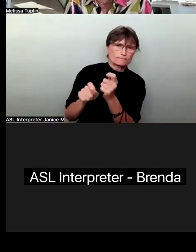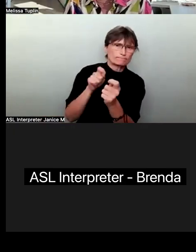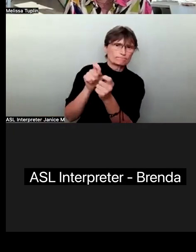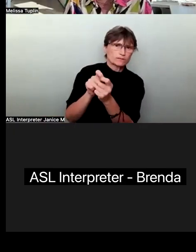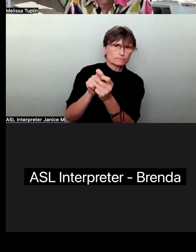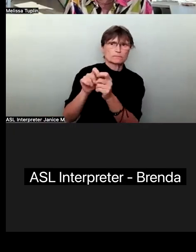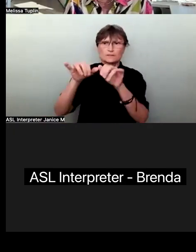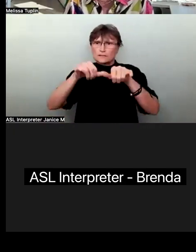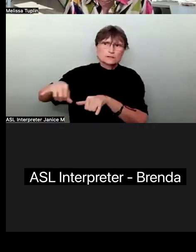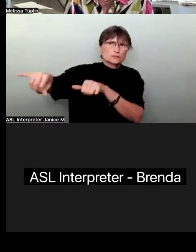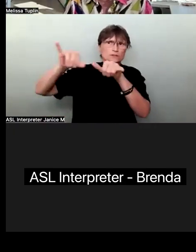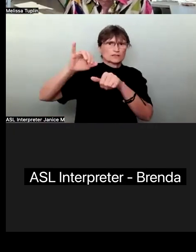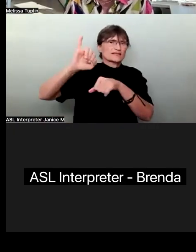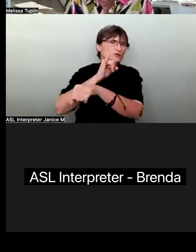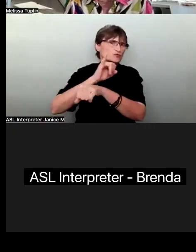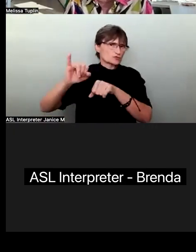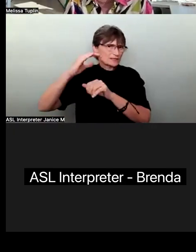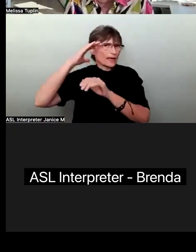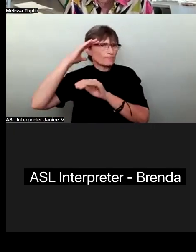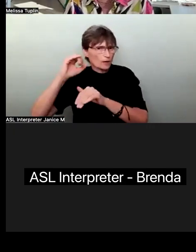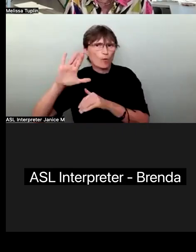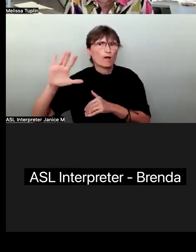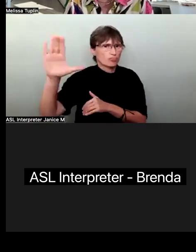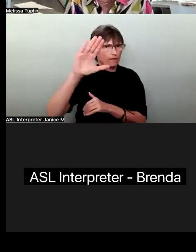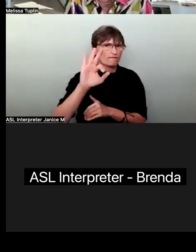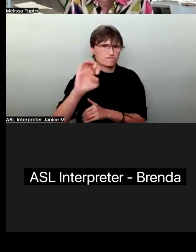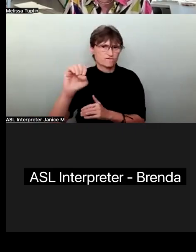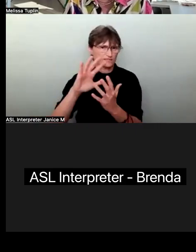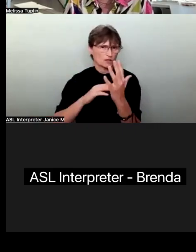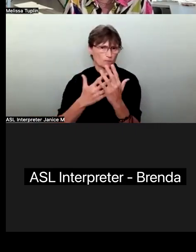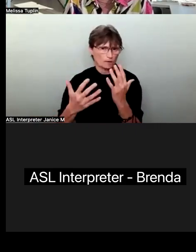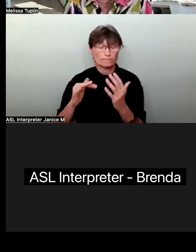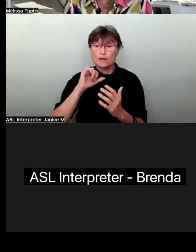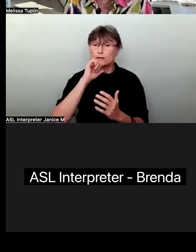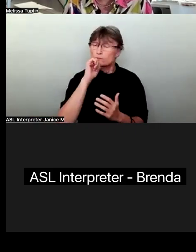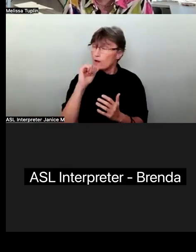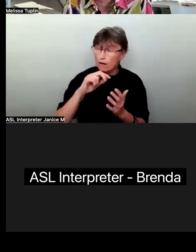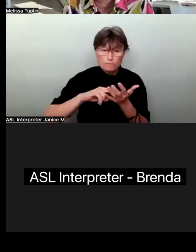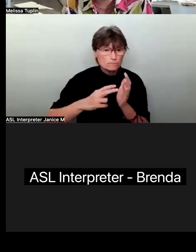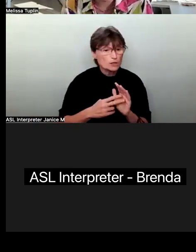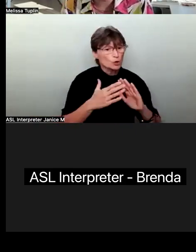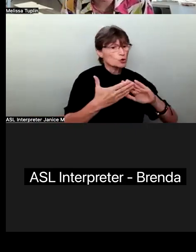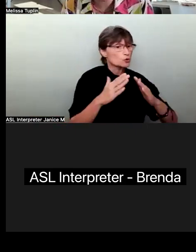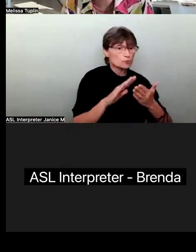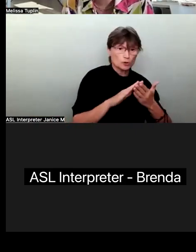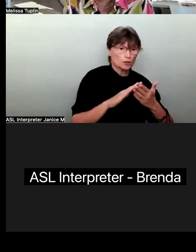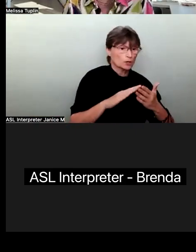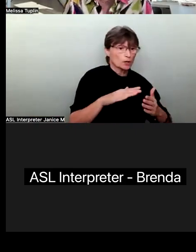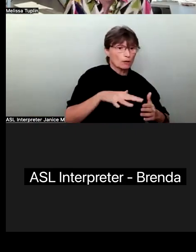schedule. This does not mean that community arts organizations are off the hook for paying artists.